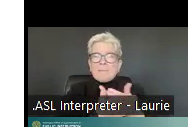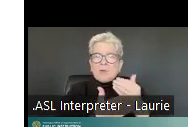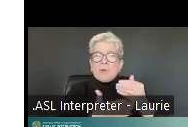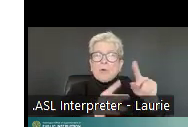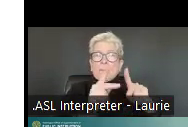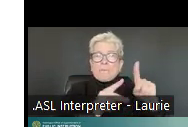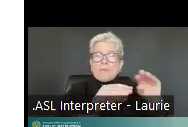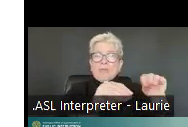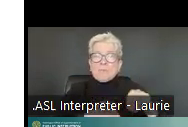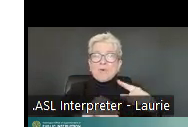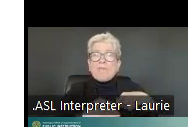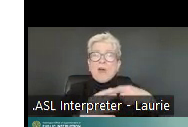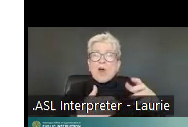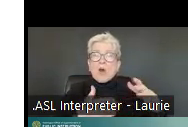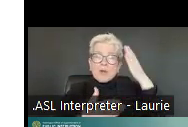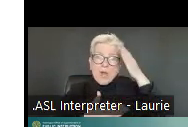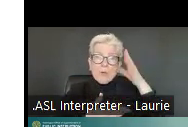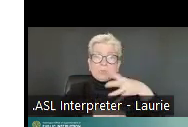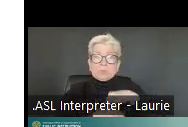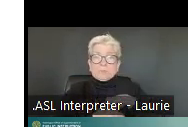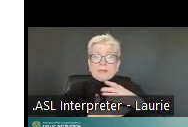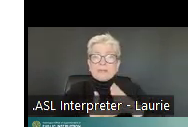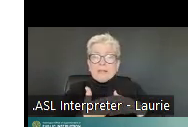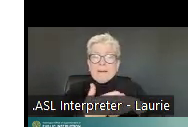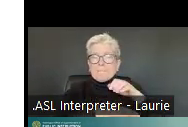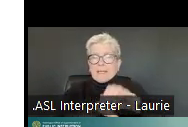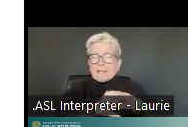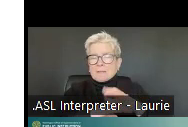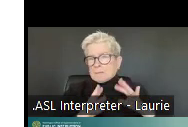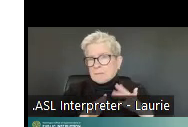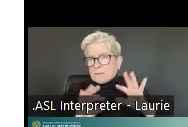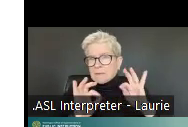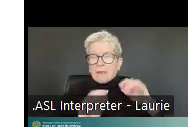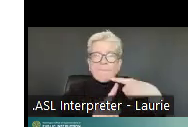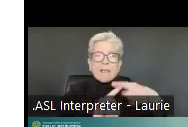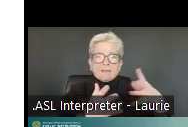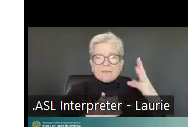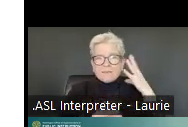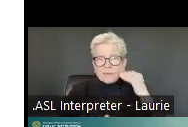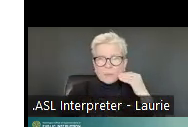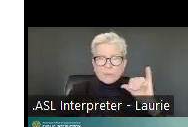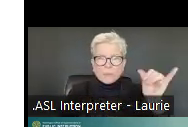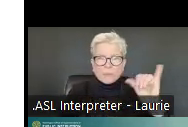case. And often they do come with schooling as well. It's a misnomer to think that a